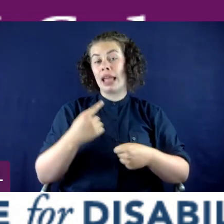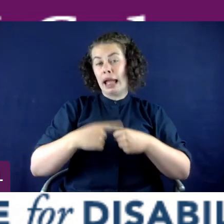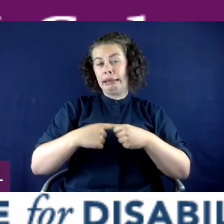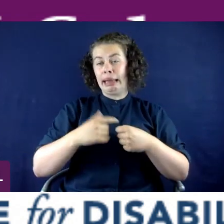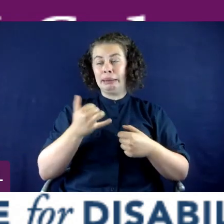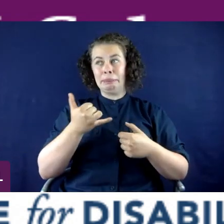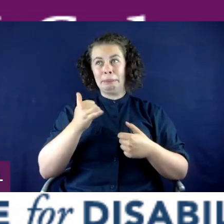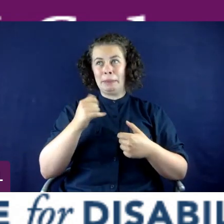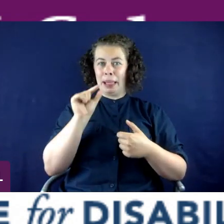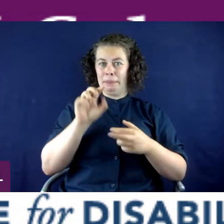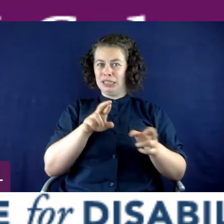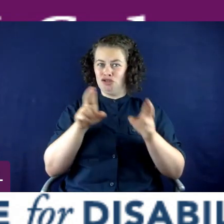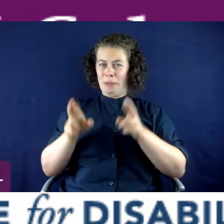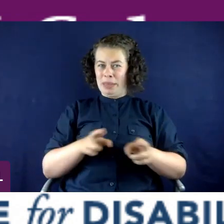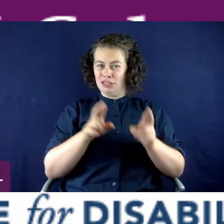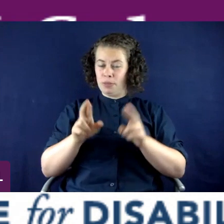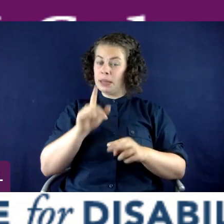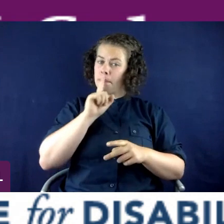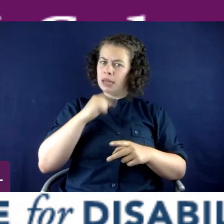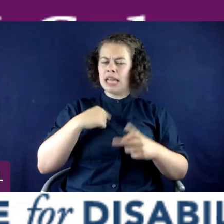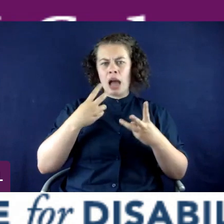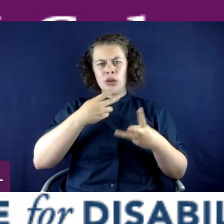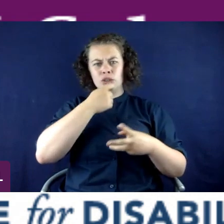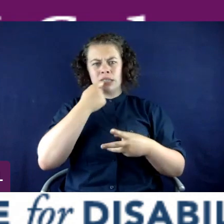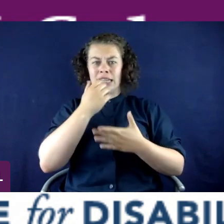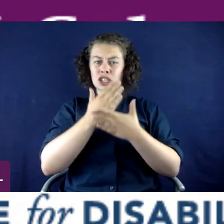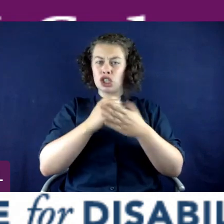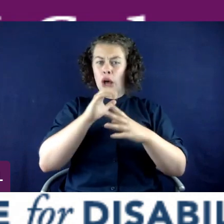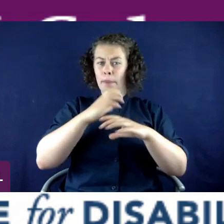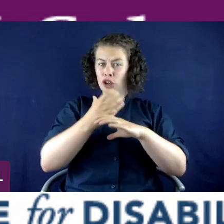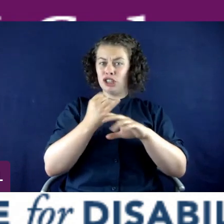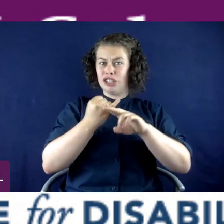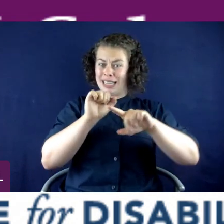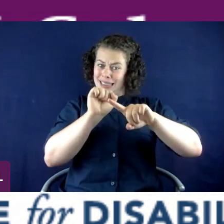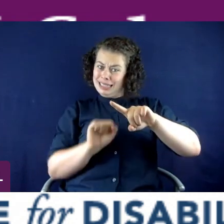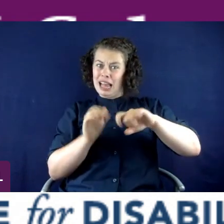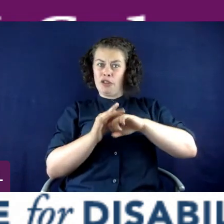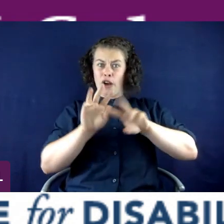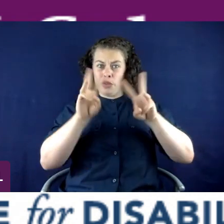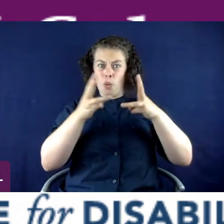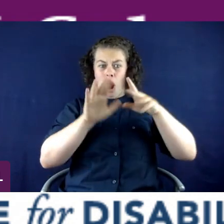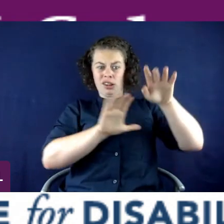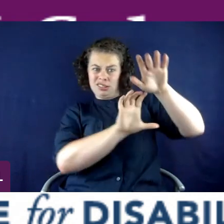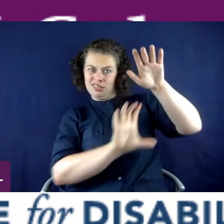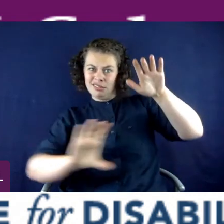I want to outline and, again, it may seem repetitive, but I do want to say that in